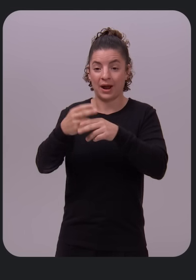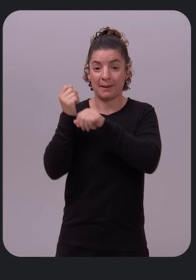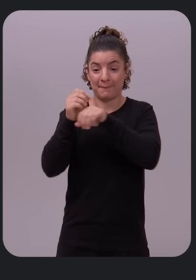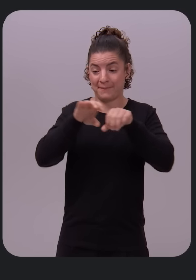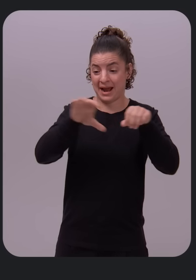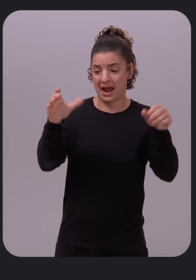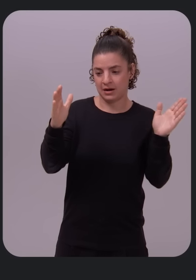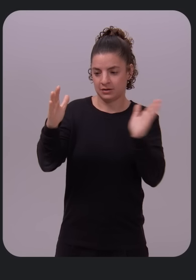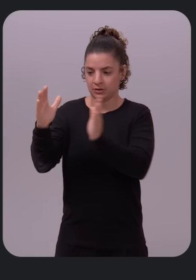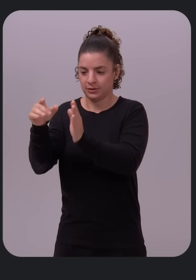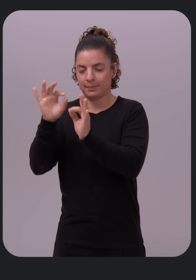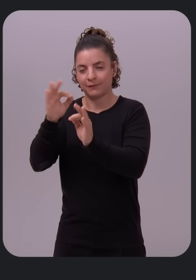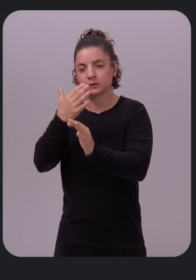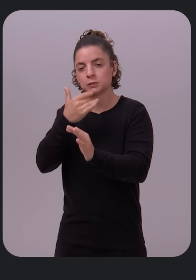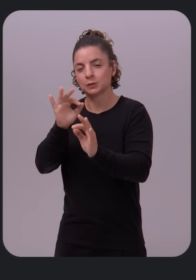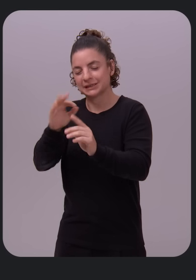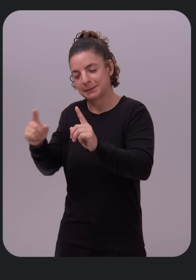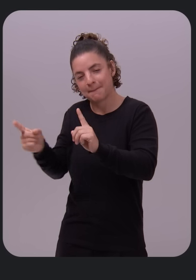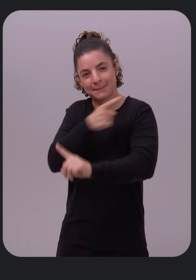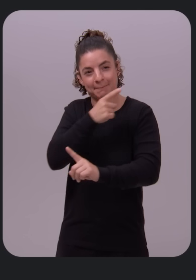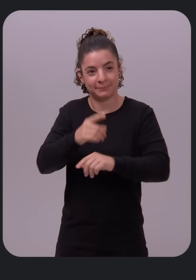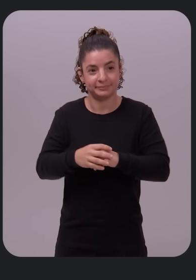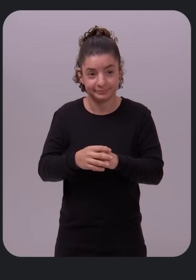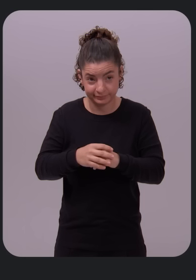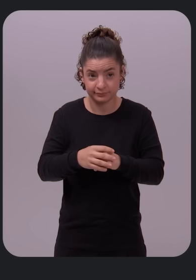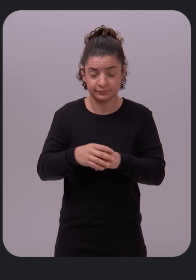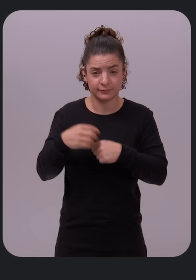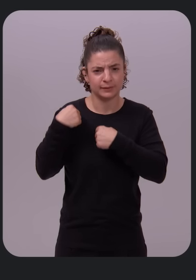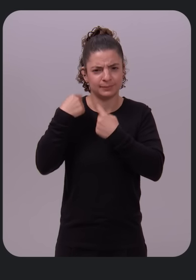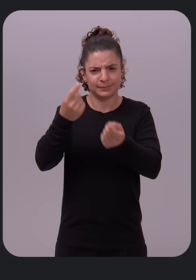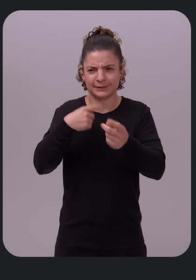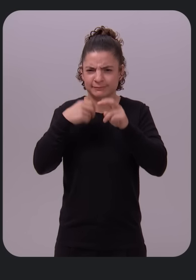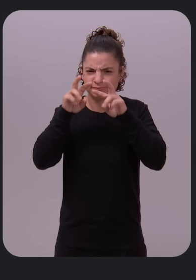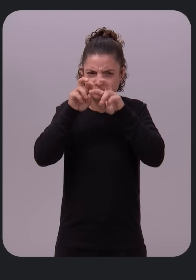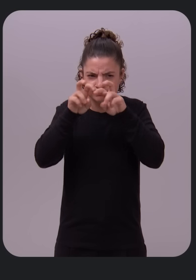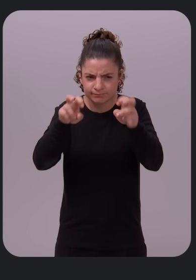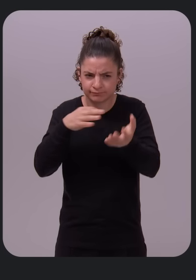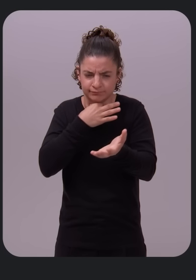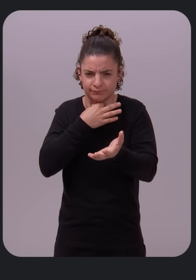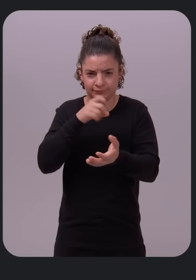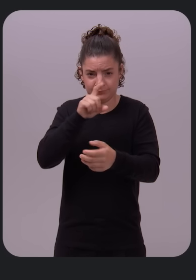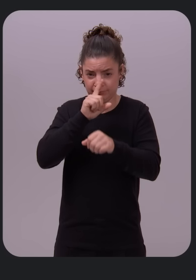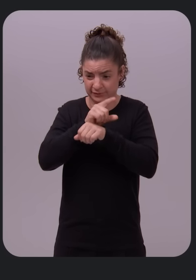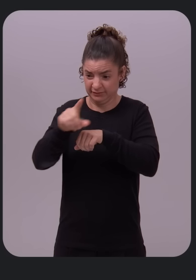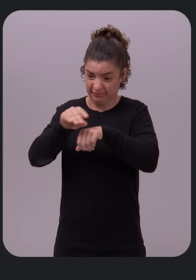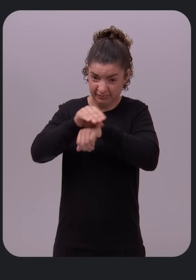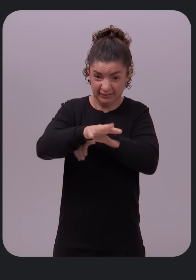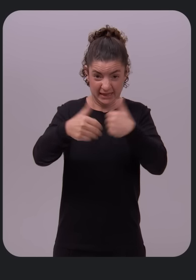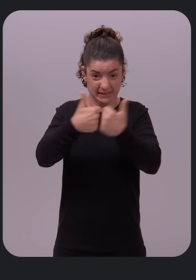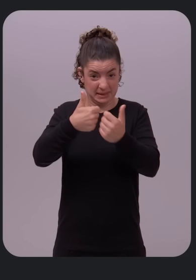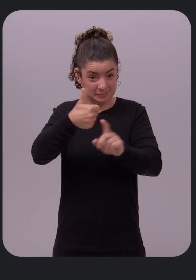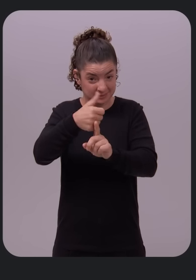is in the sweet spot. As you can see, I've been digging in on whether it's making a real impact on the game.